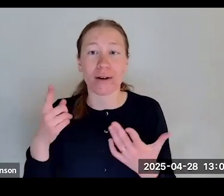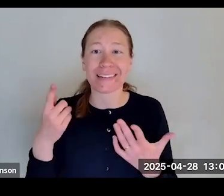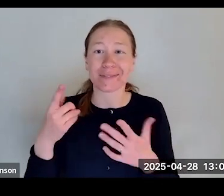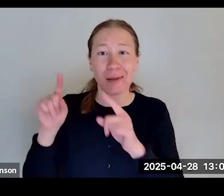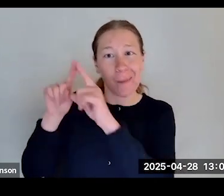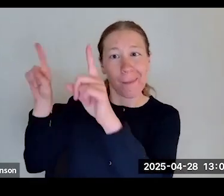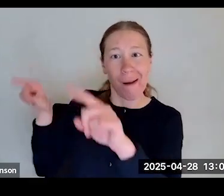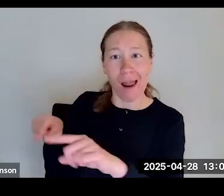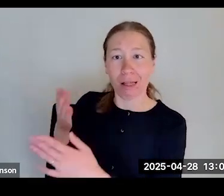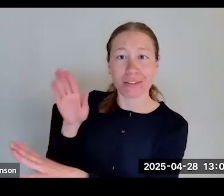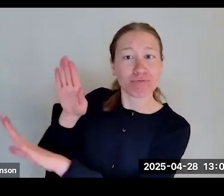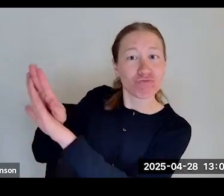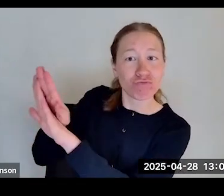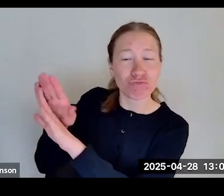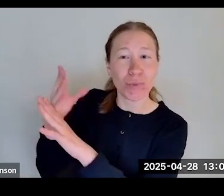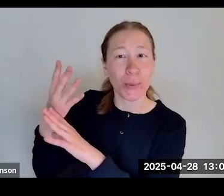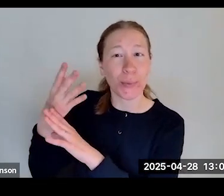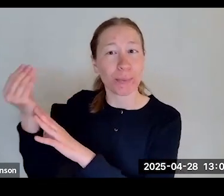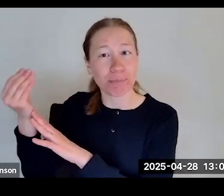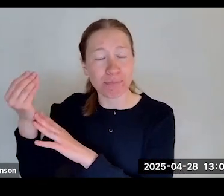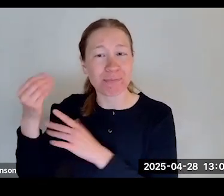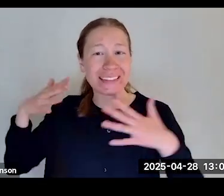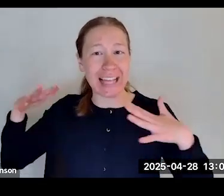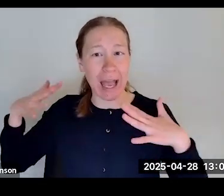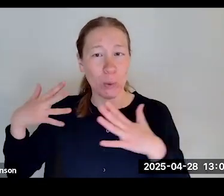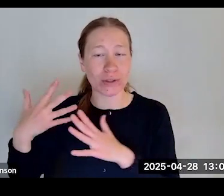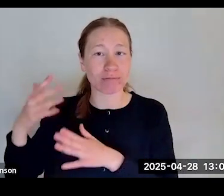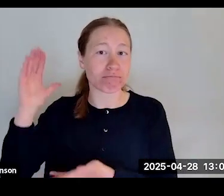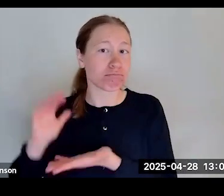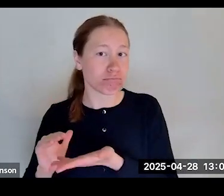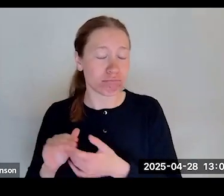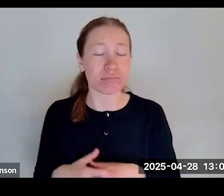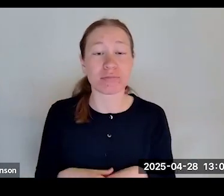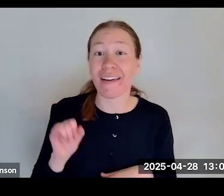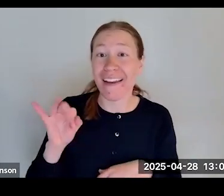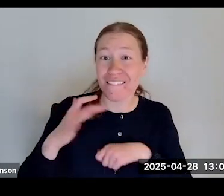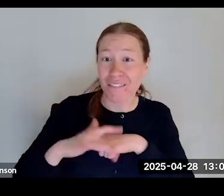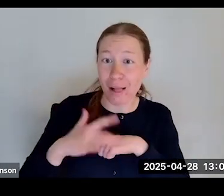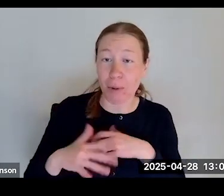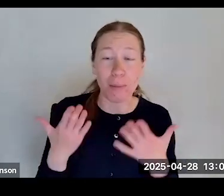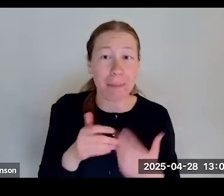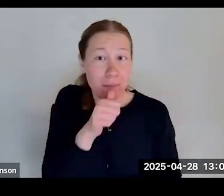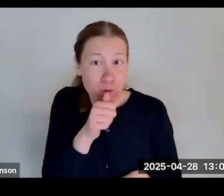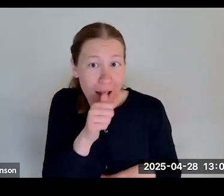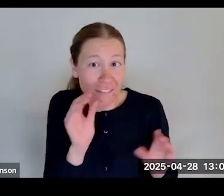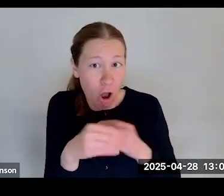or on a wall. If it's available, can we explore a private office if that's within the means